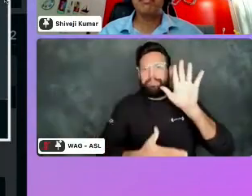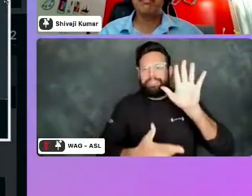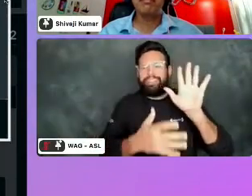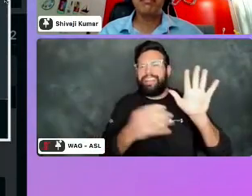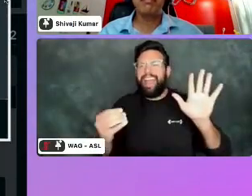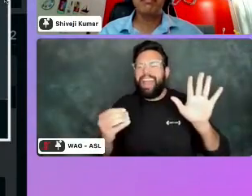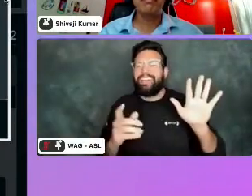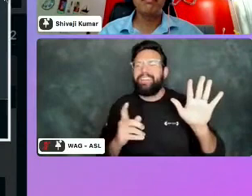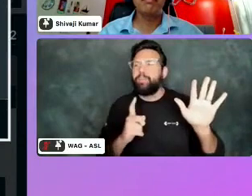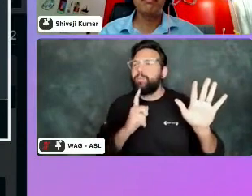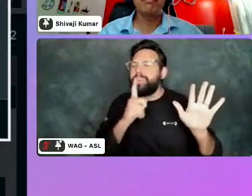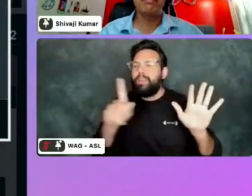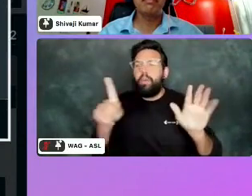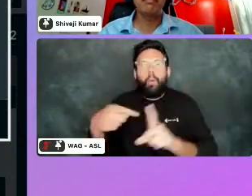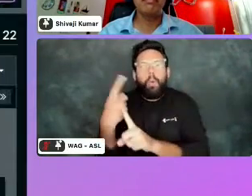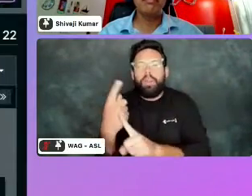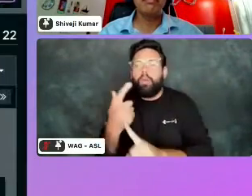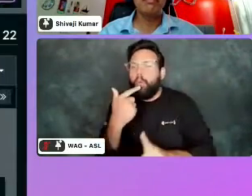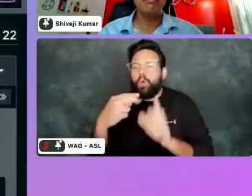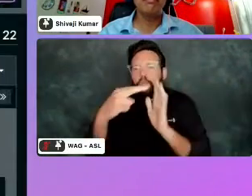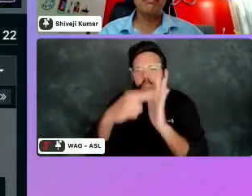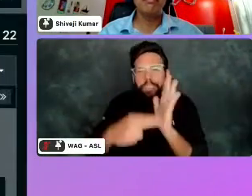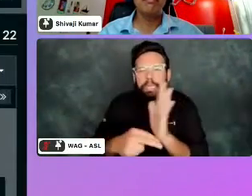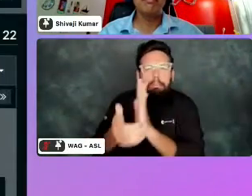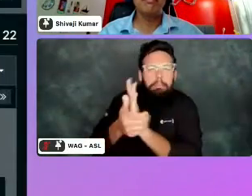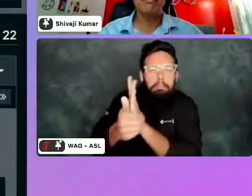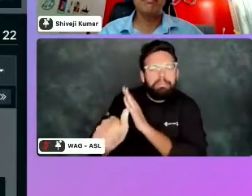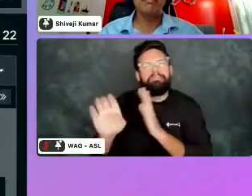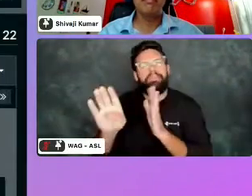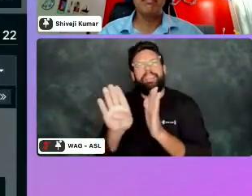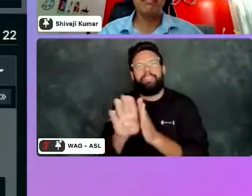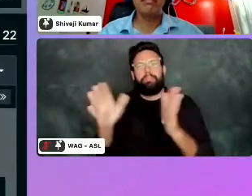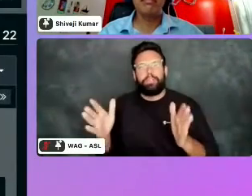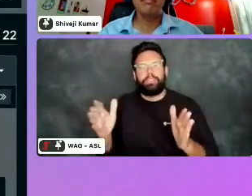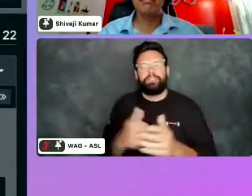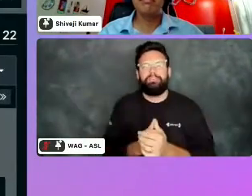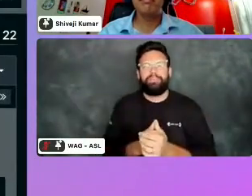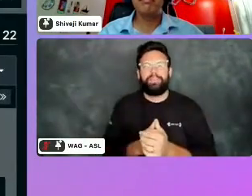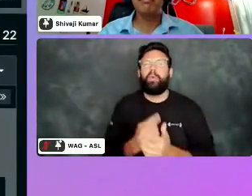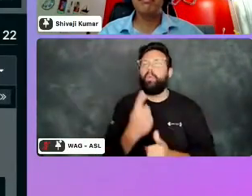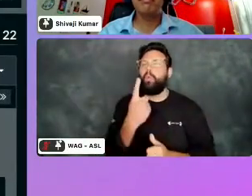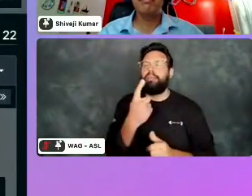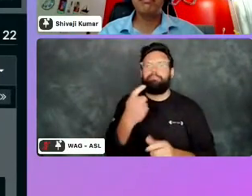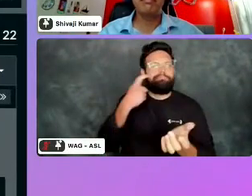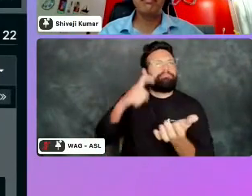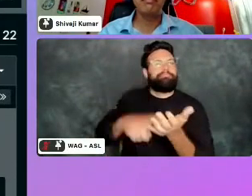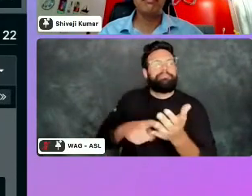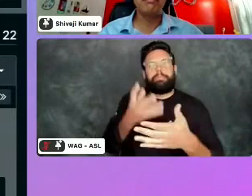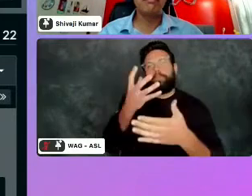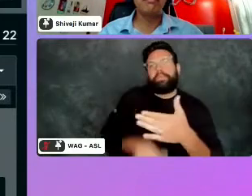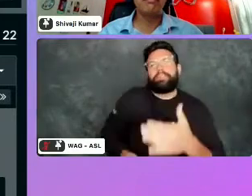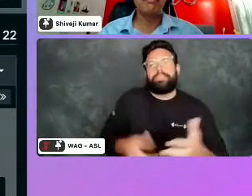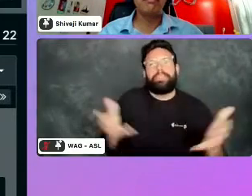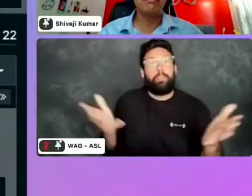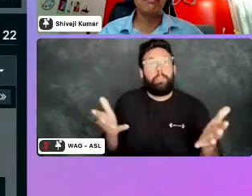generate reports with it. So there's an obvious missing gap reporting capabilities. So the brand new feature I'm announcing today